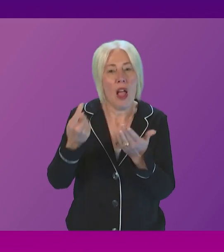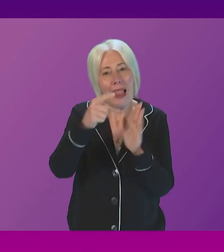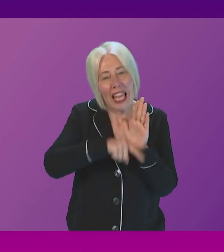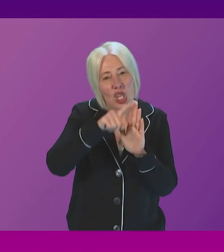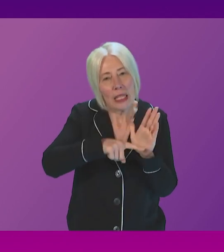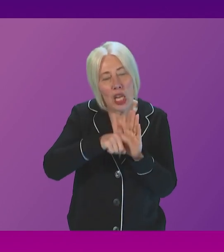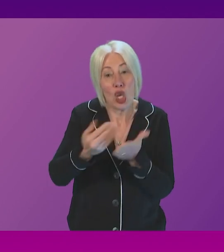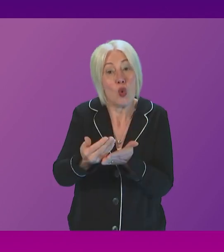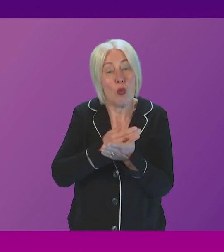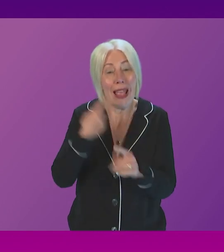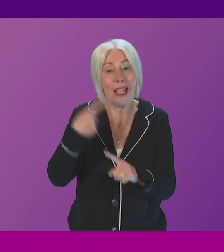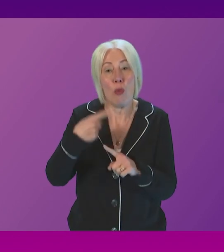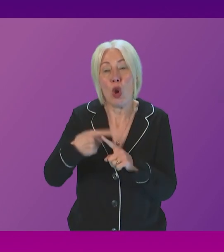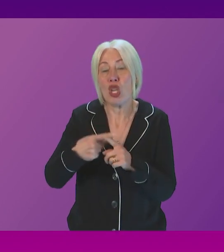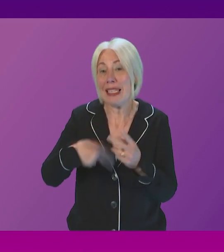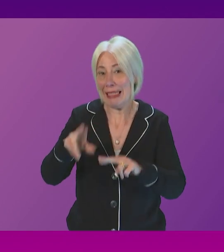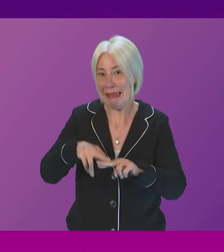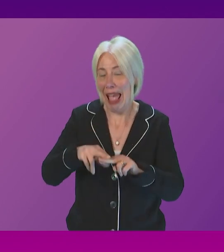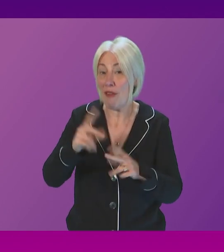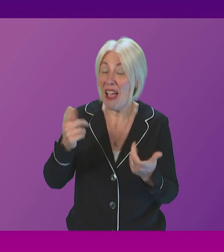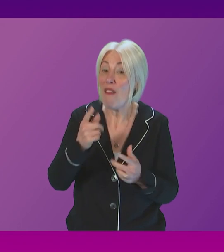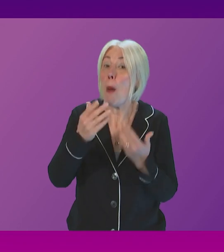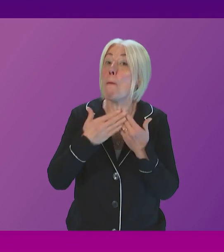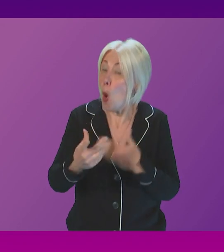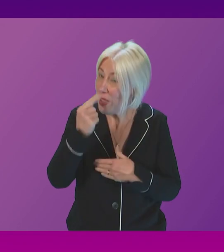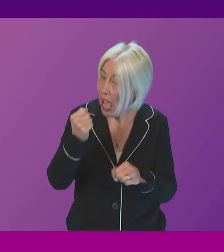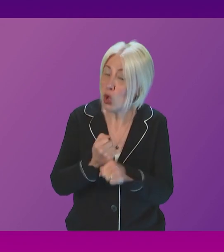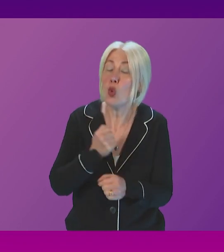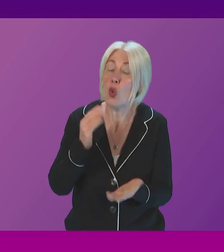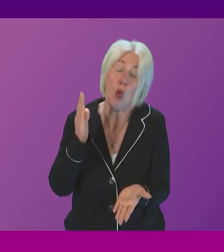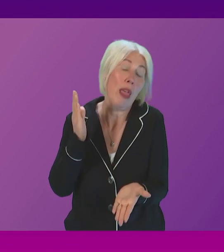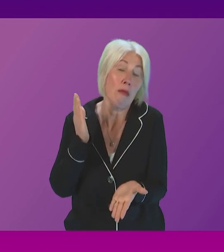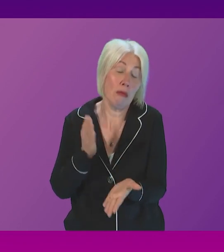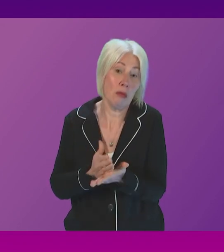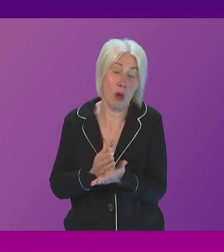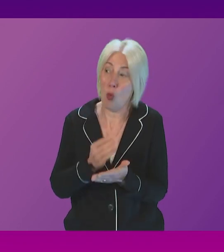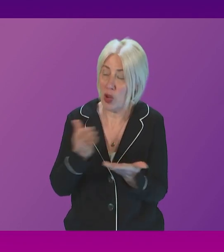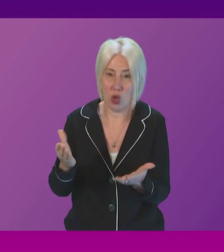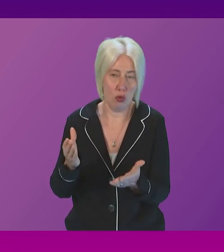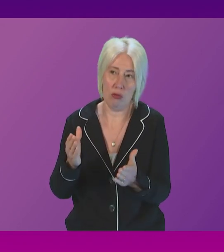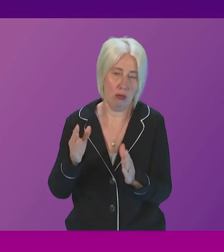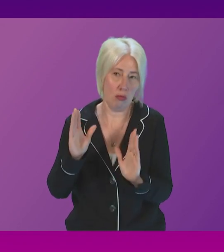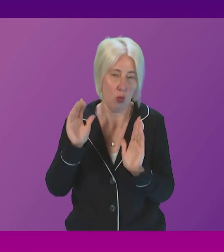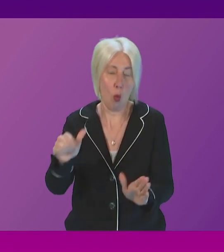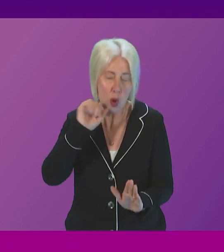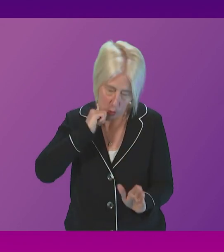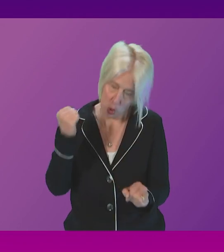protect our emergency workers. If there is more that we can do, Carol Mochan and anybody else should be in no doubt whatsoever that we will take the appropriate